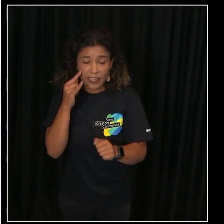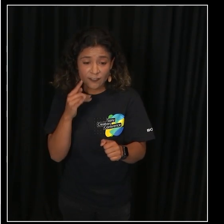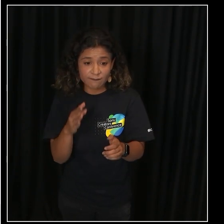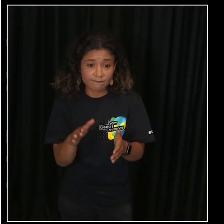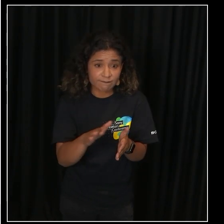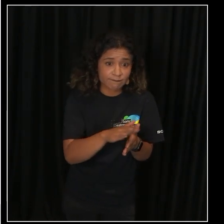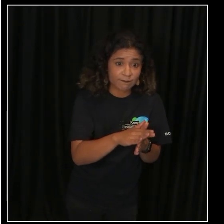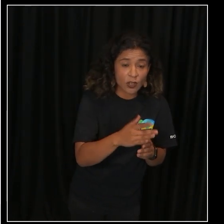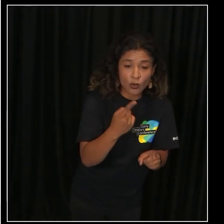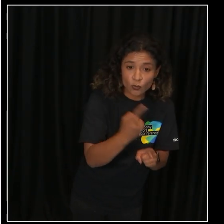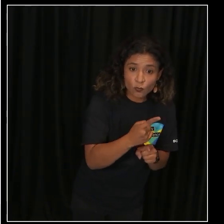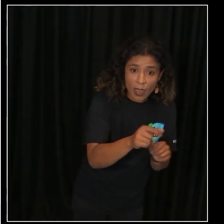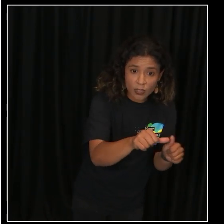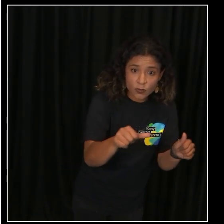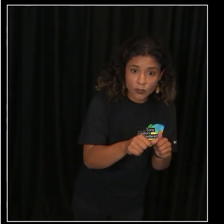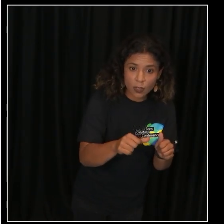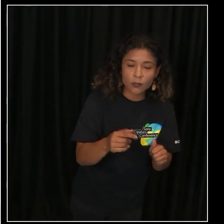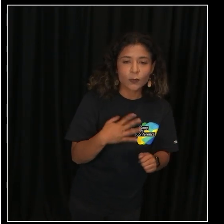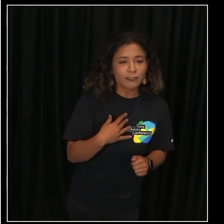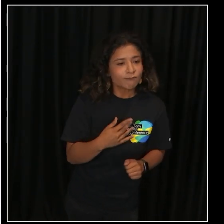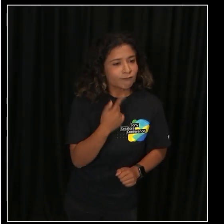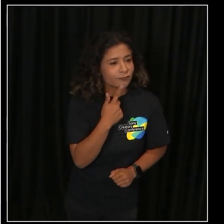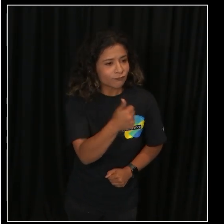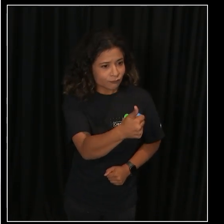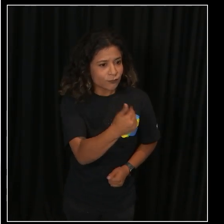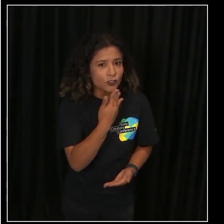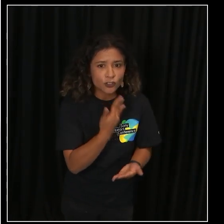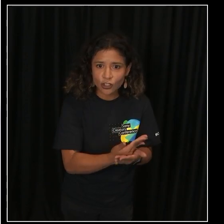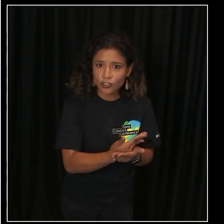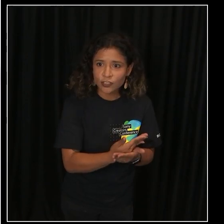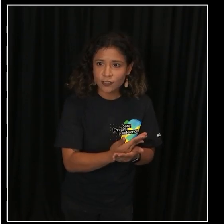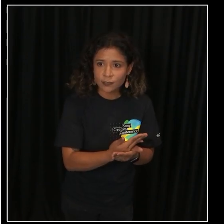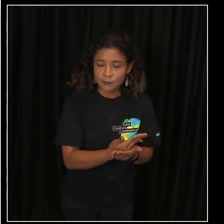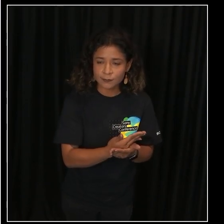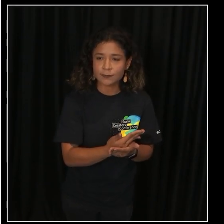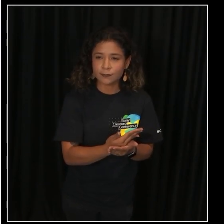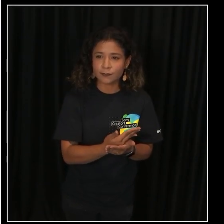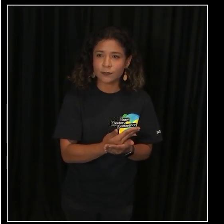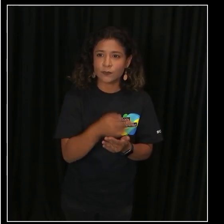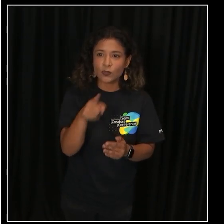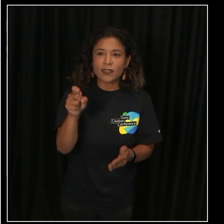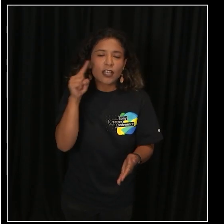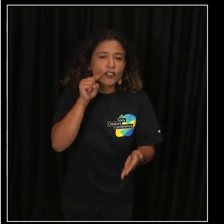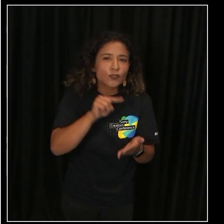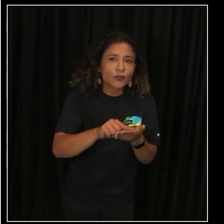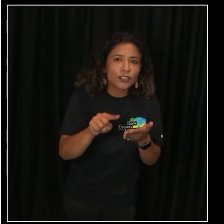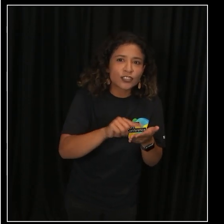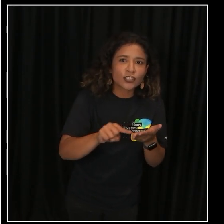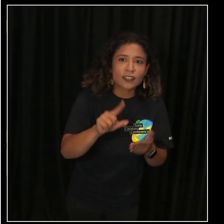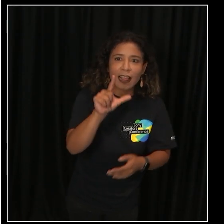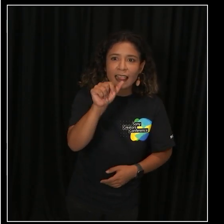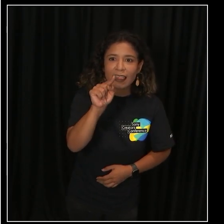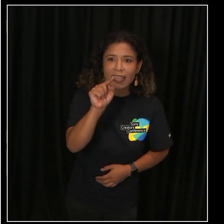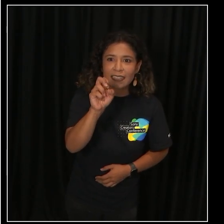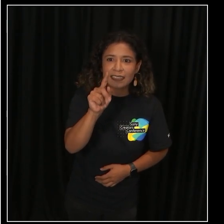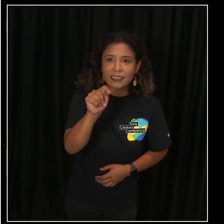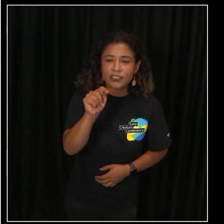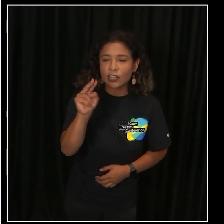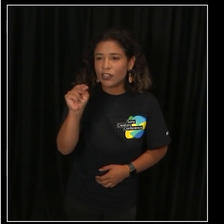This was inspired by a technique introduced in a repo called Latent-Nerf. So you can go search Latent-Nerf. And they introduced this concept of having